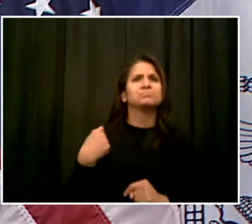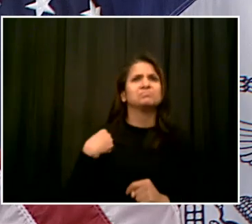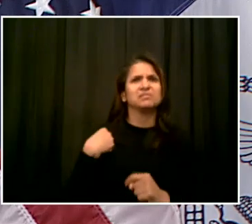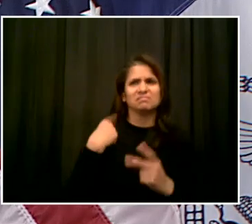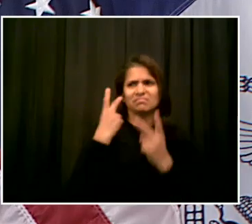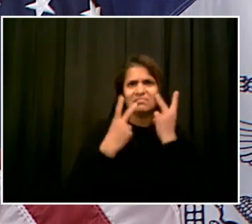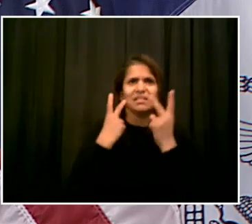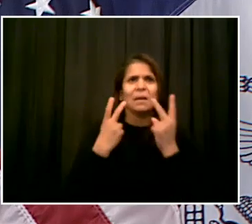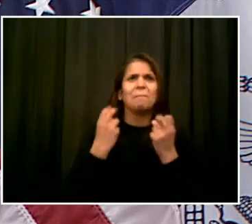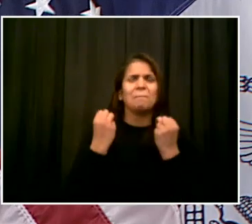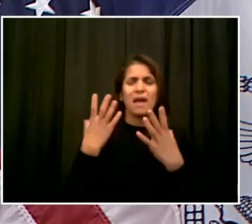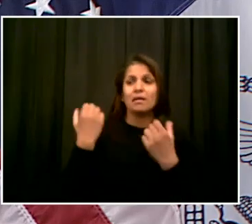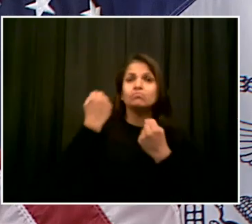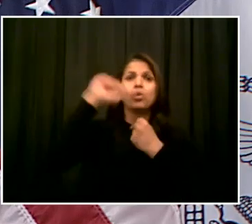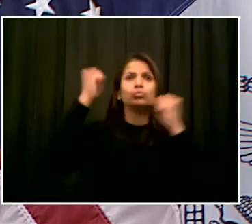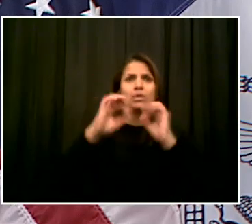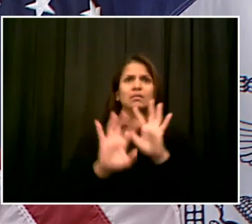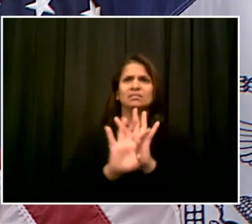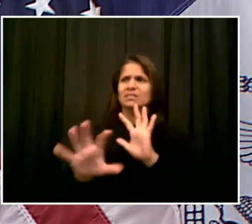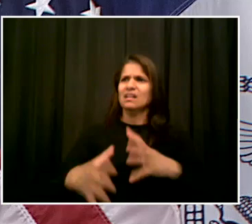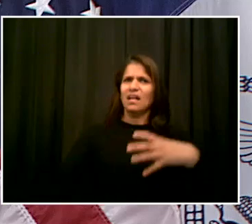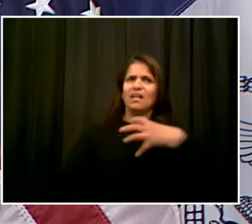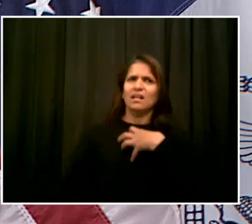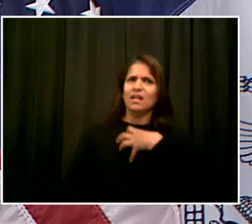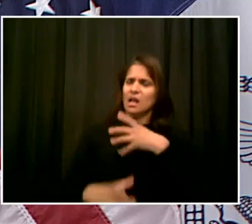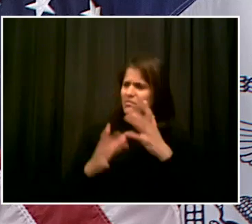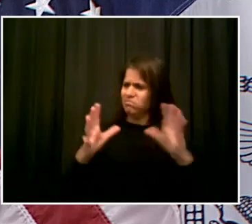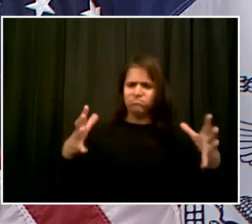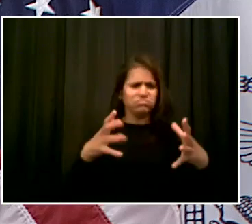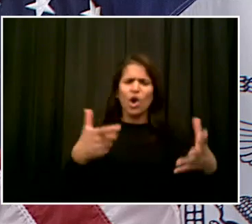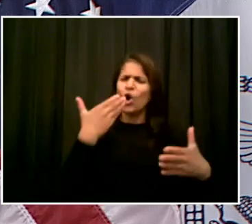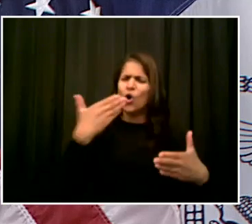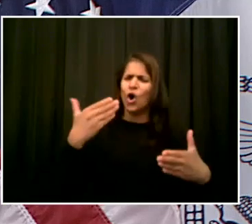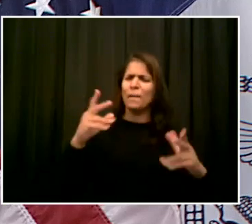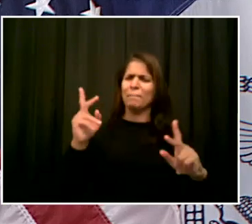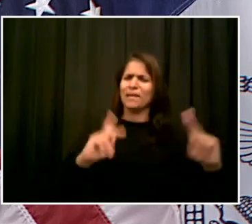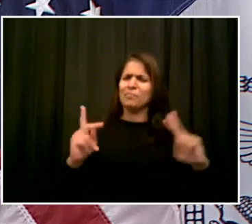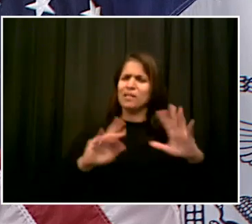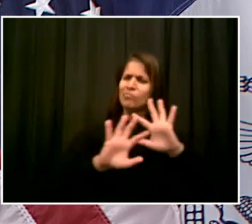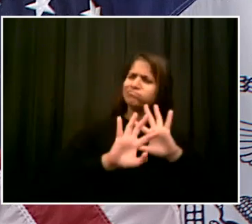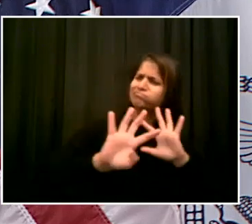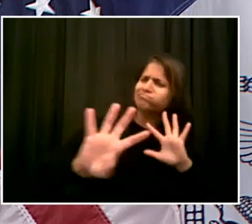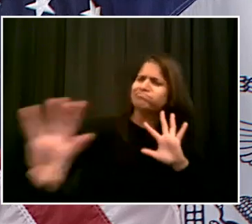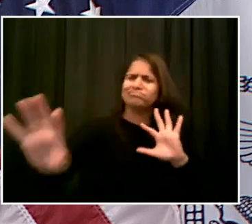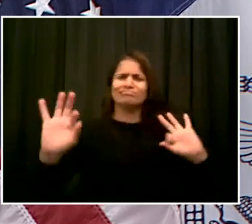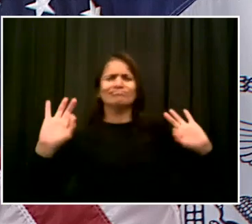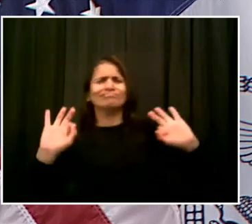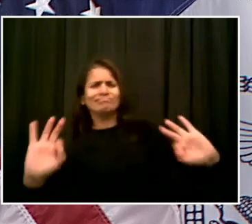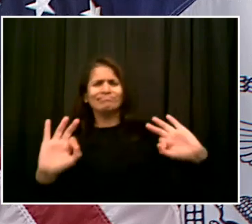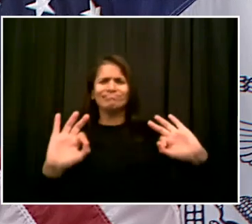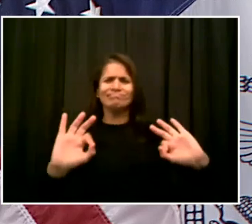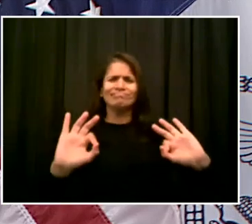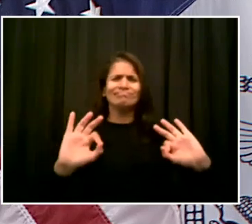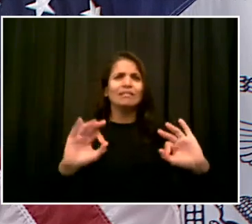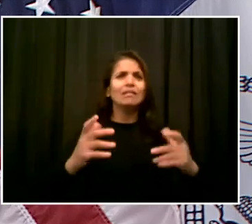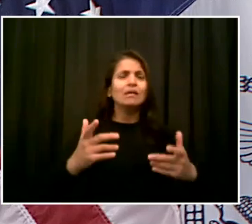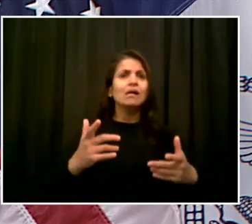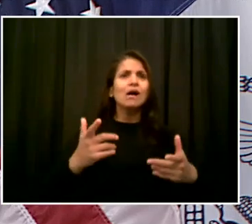FACT AGAIN IT WILL NOT BE